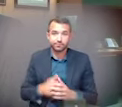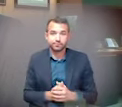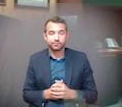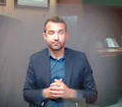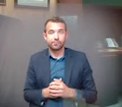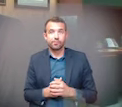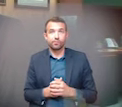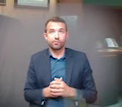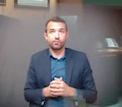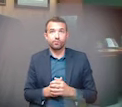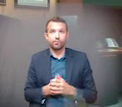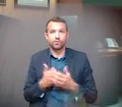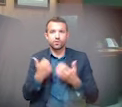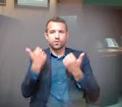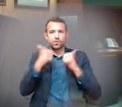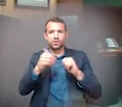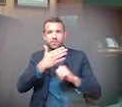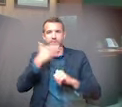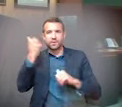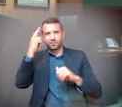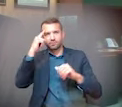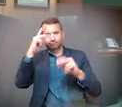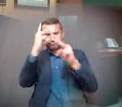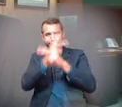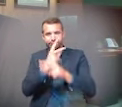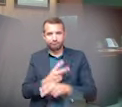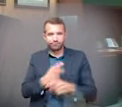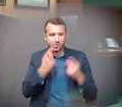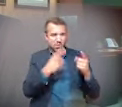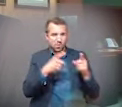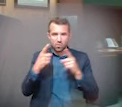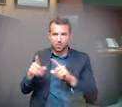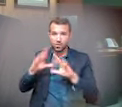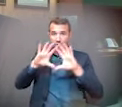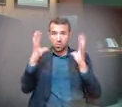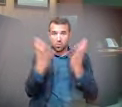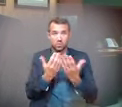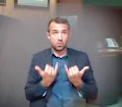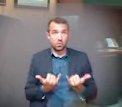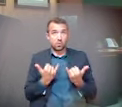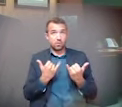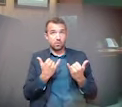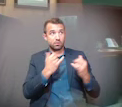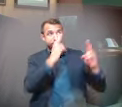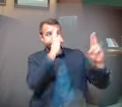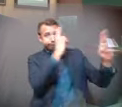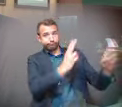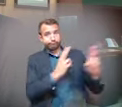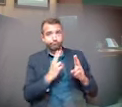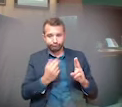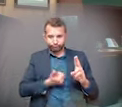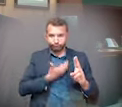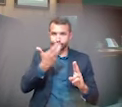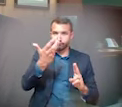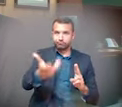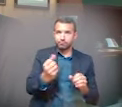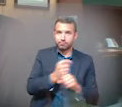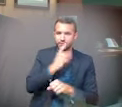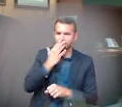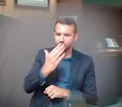And just to try to make sense of the time we're in now. Diane: We're honored that you're going to share it with us. So I'm going to turn the floor over to you.